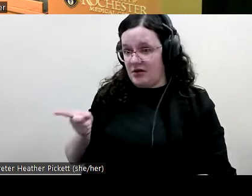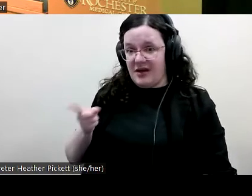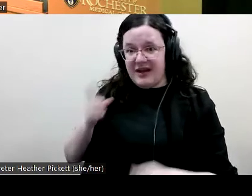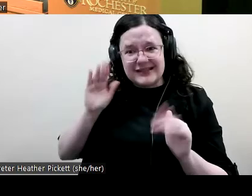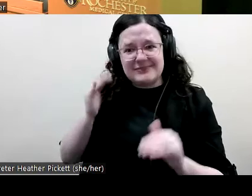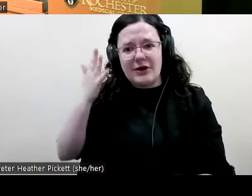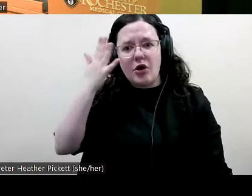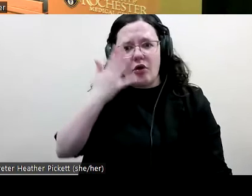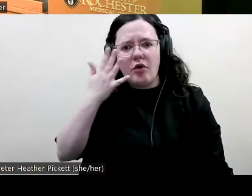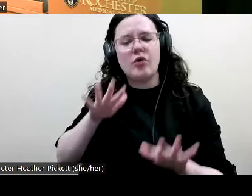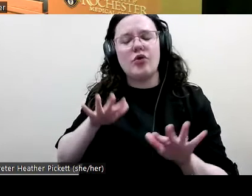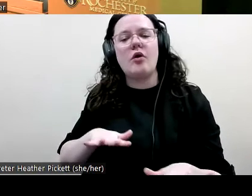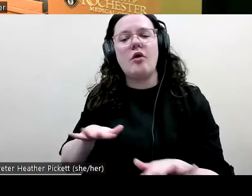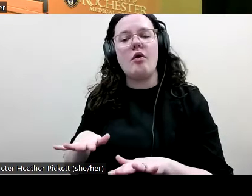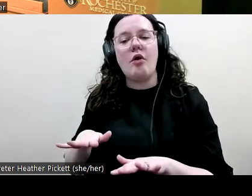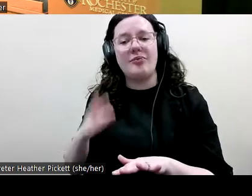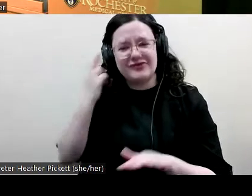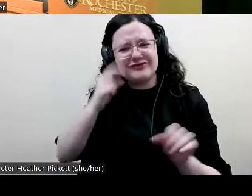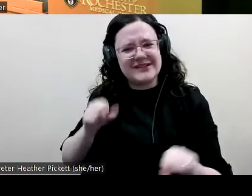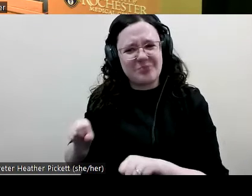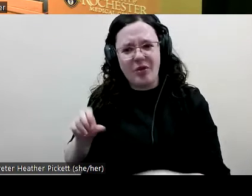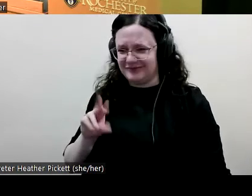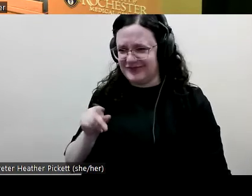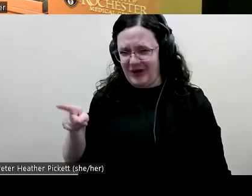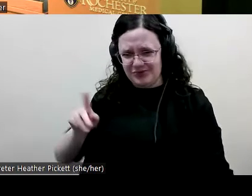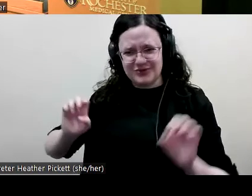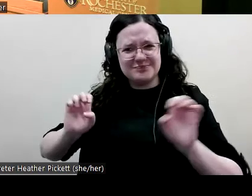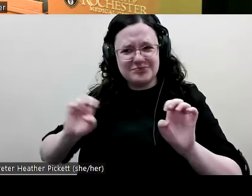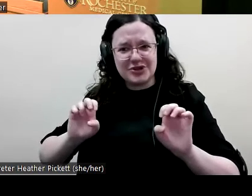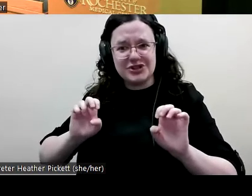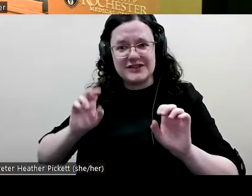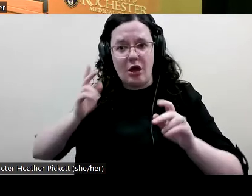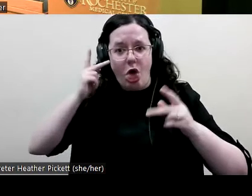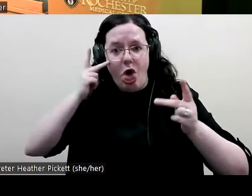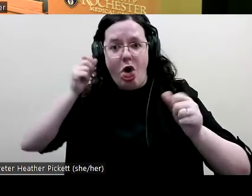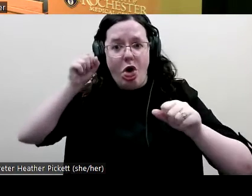don't look like a parents when we're in a crisis right we look like D or F but that doesn't mean